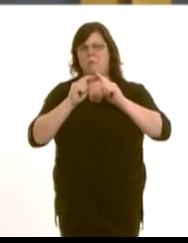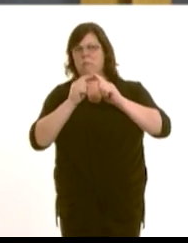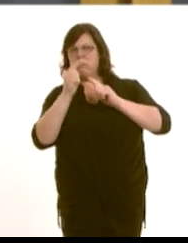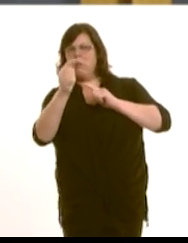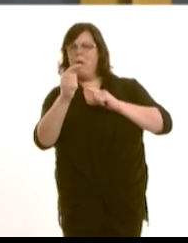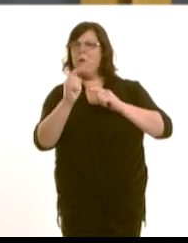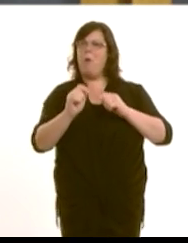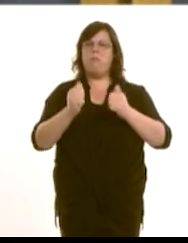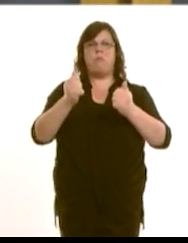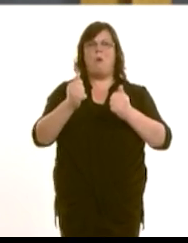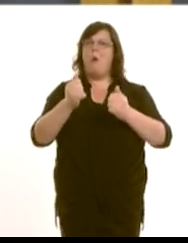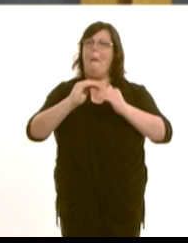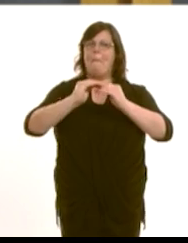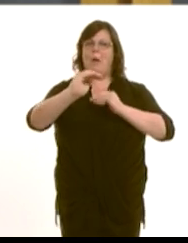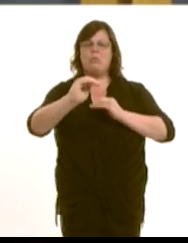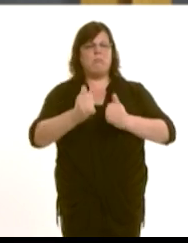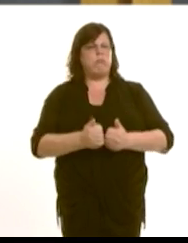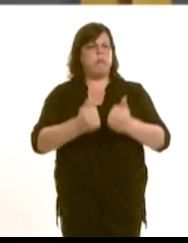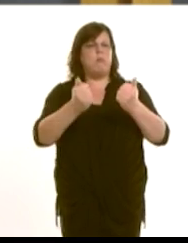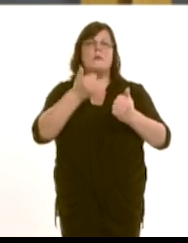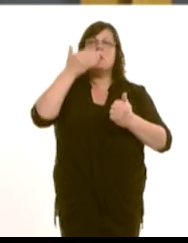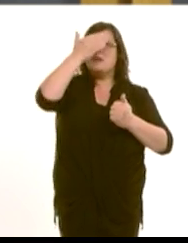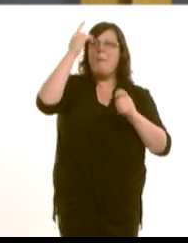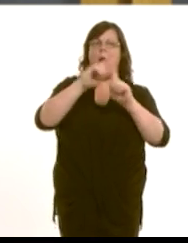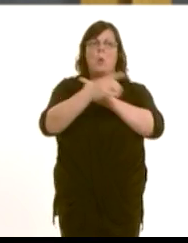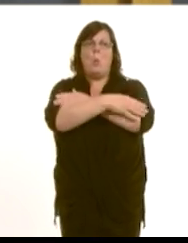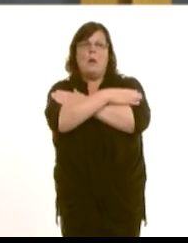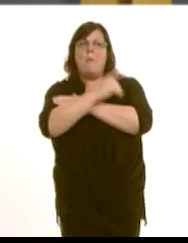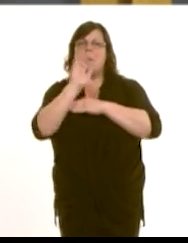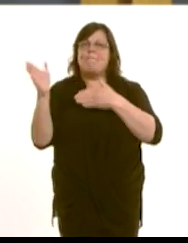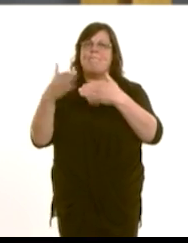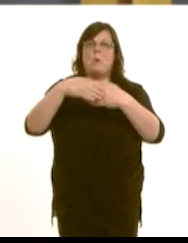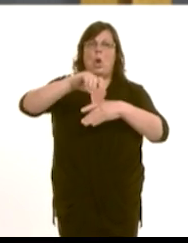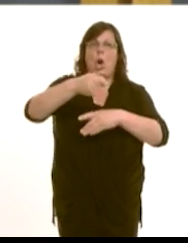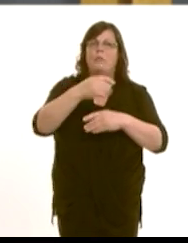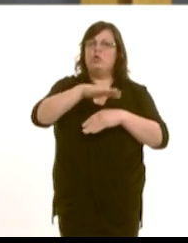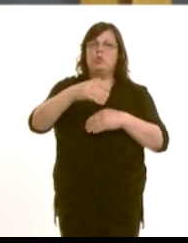pitch that is locked up? Children are unable to play there because itís too expensive.